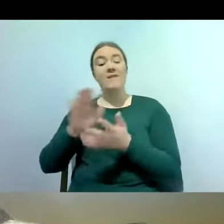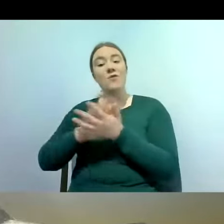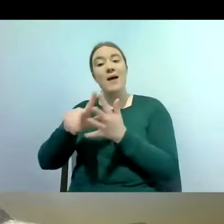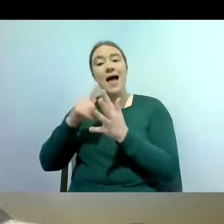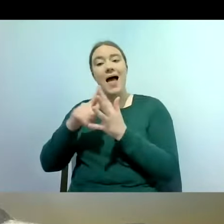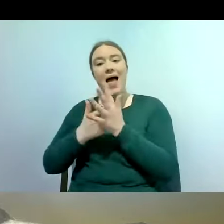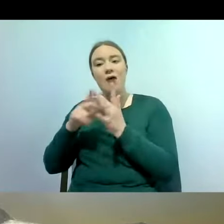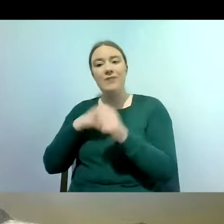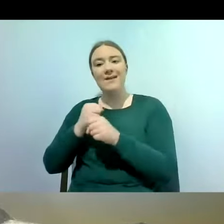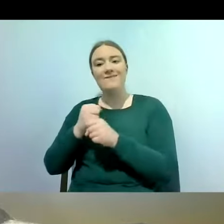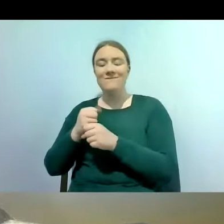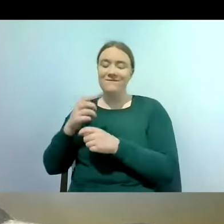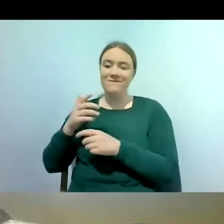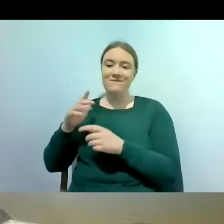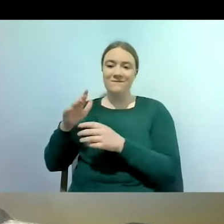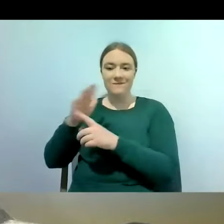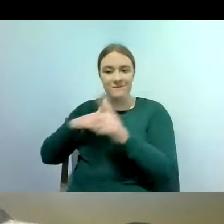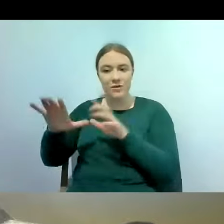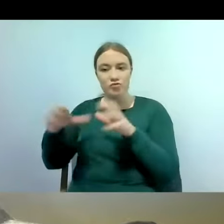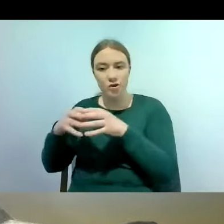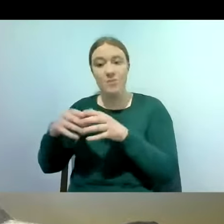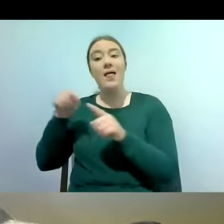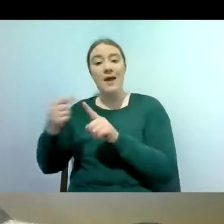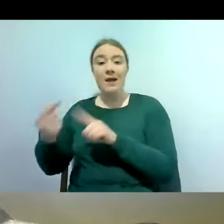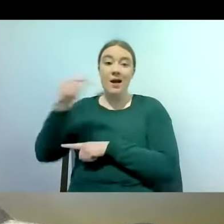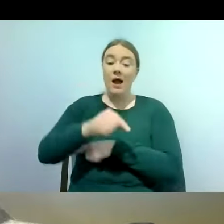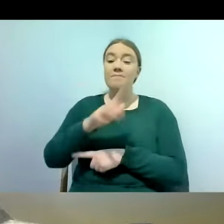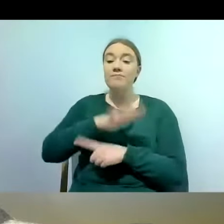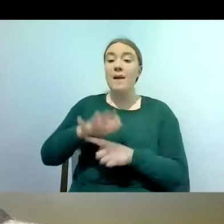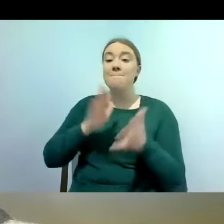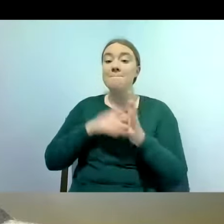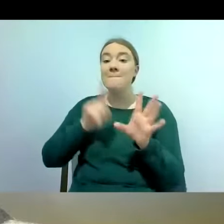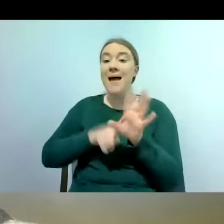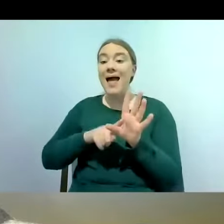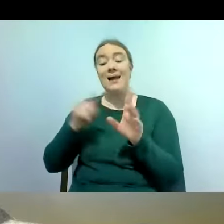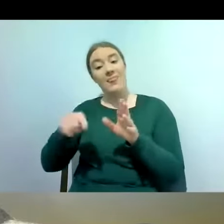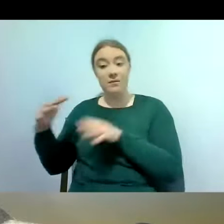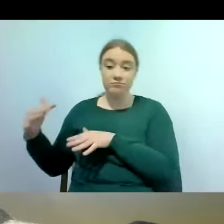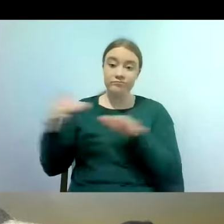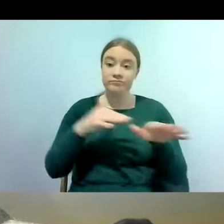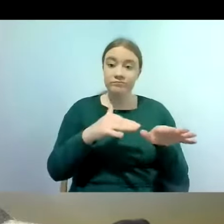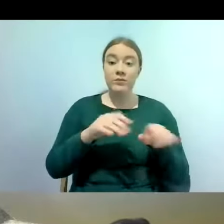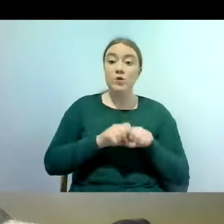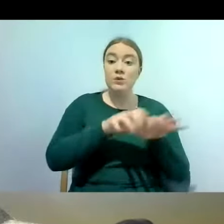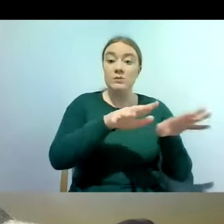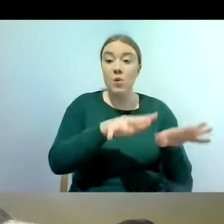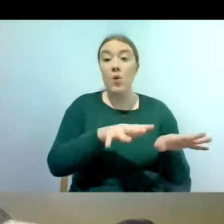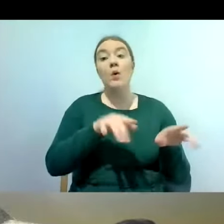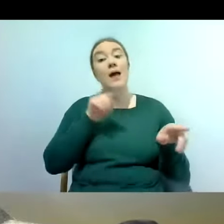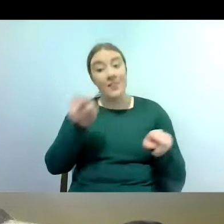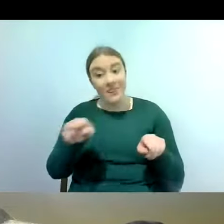to spawn uh and they are repeat spawning so they spawn um in consecutive years and